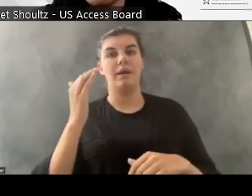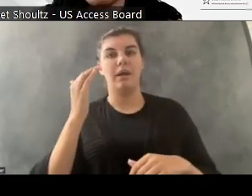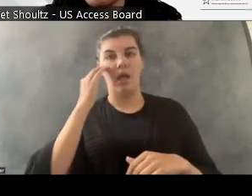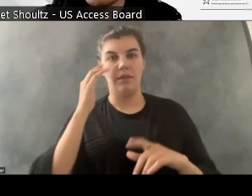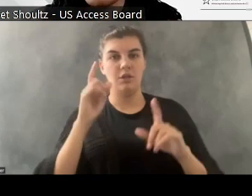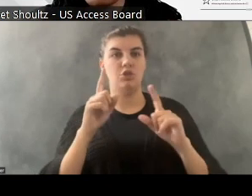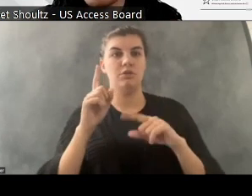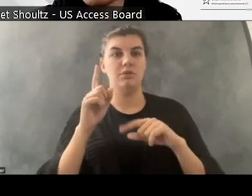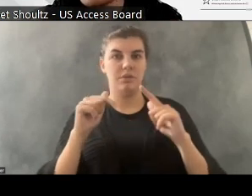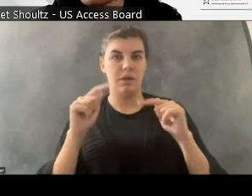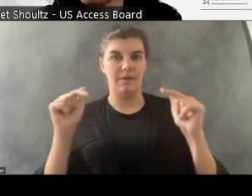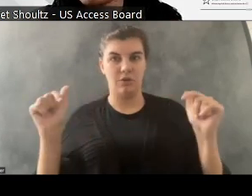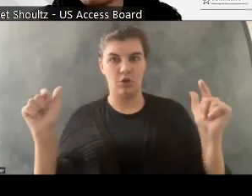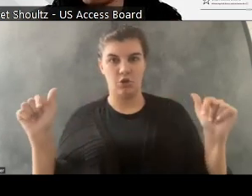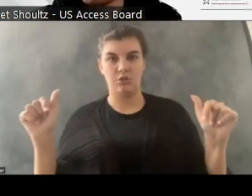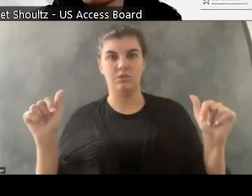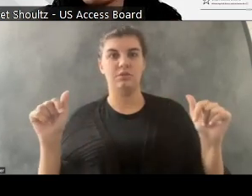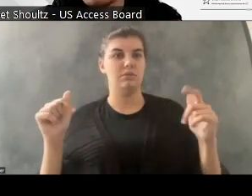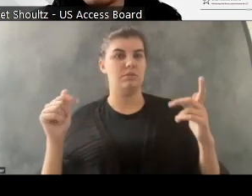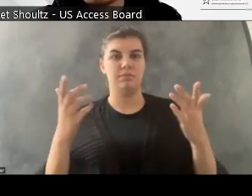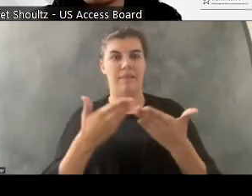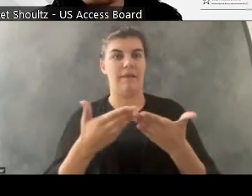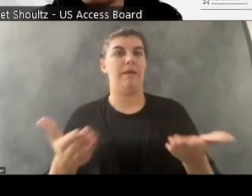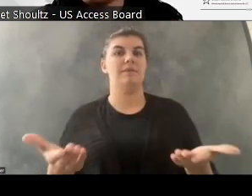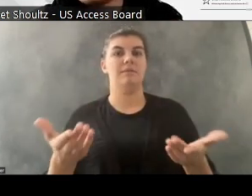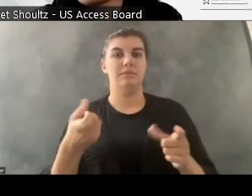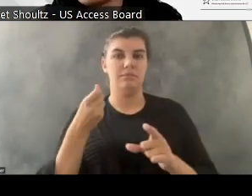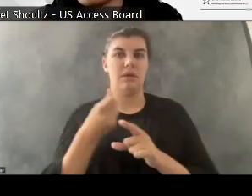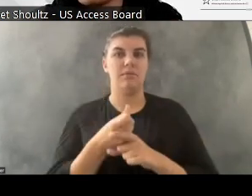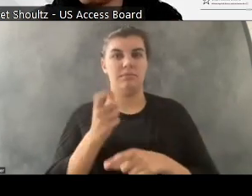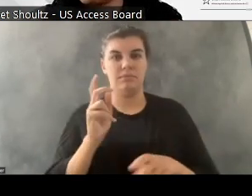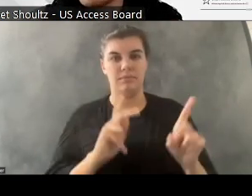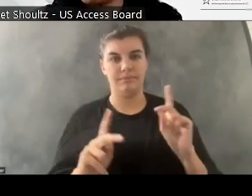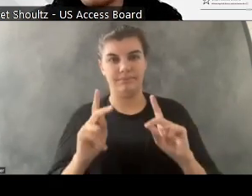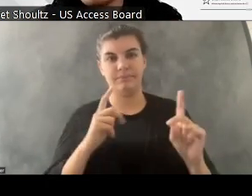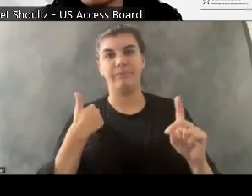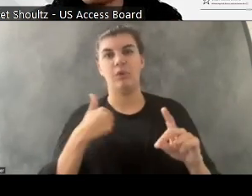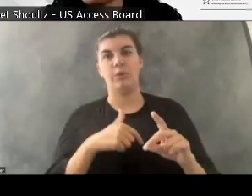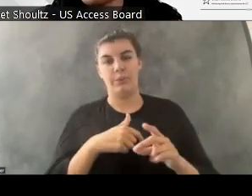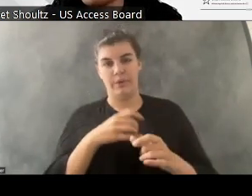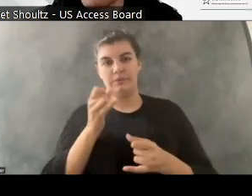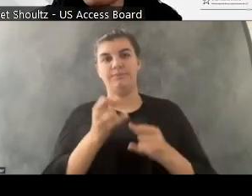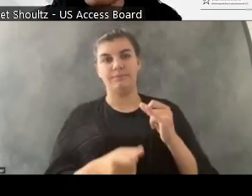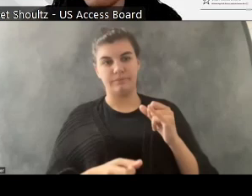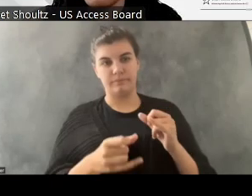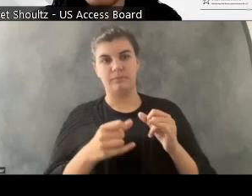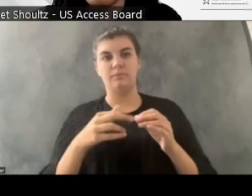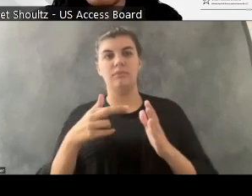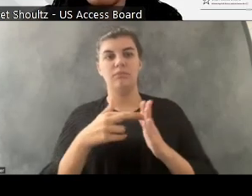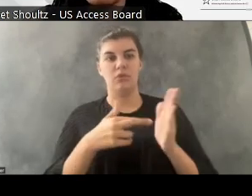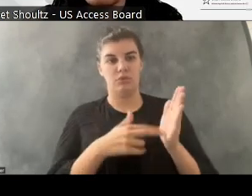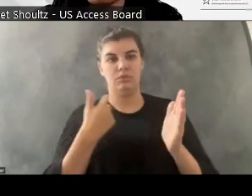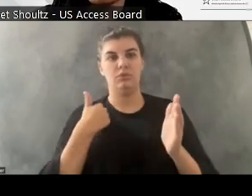of alterations that affect pedestrian signals and we declined in the final guidelines to specify